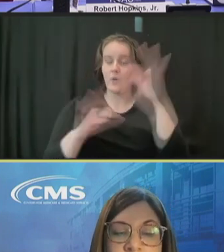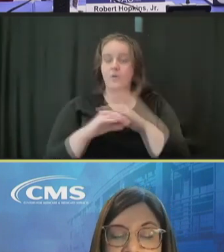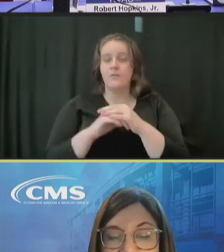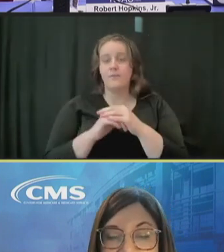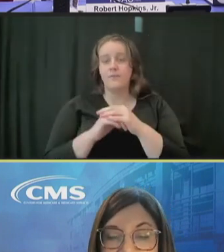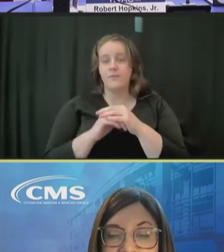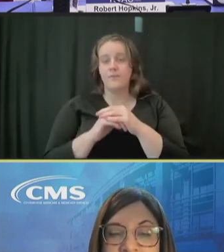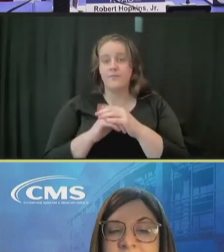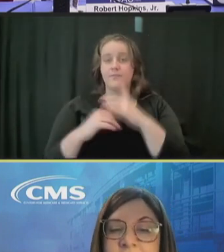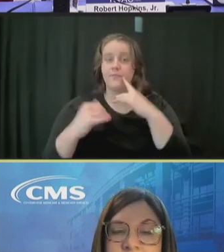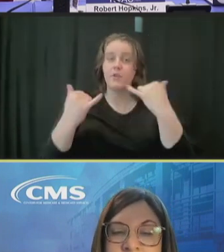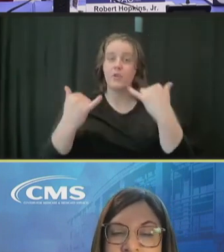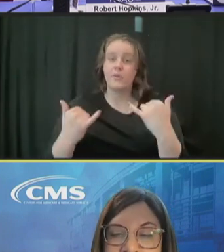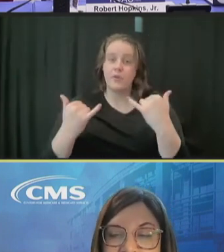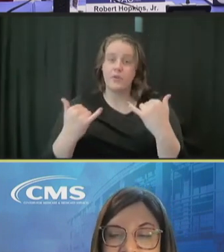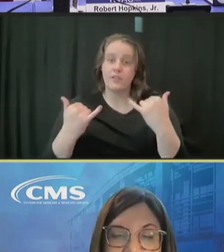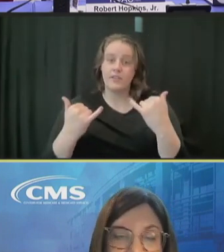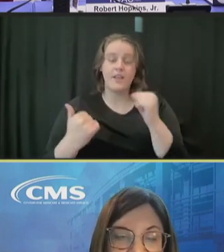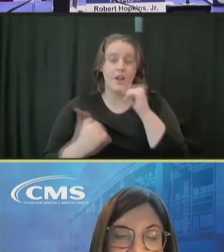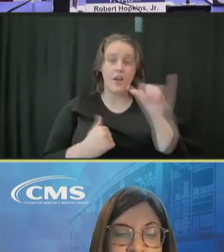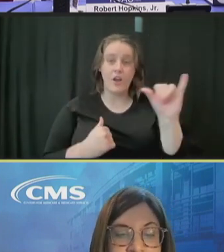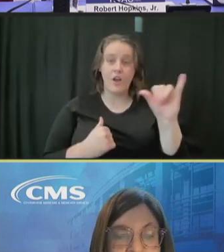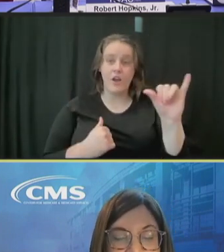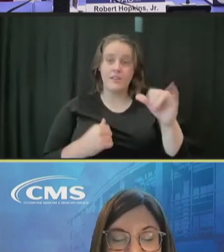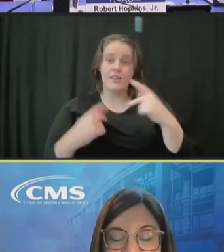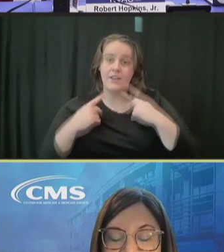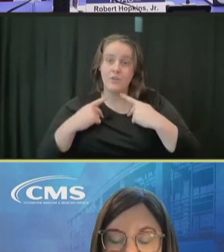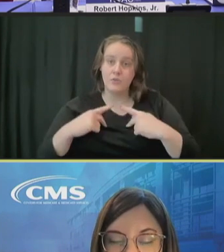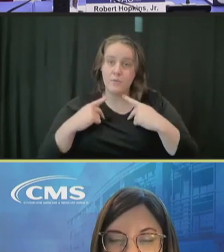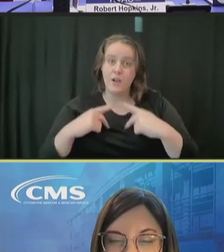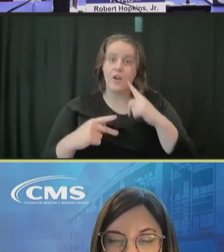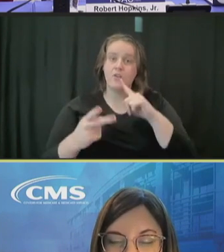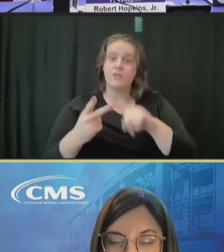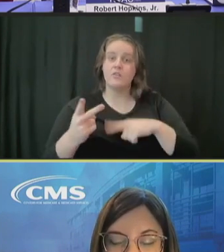Currently, unlike pneumococcal, influenza, and COVID-19 vaccines,